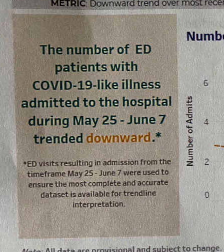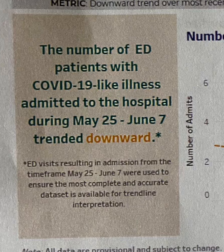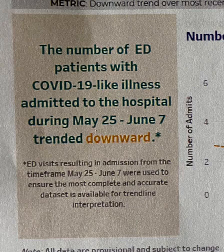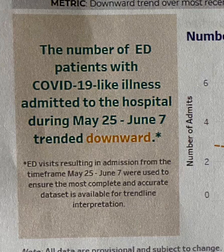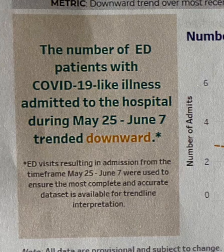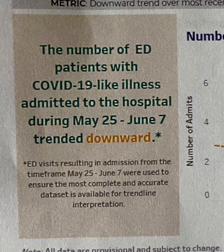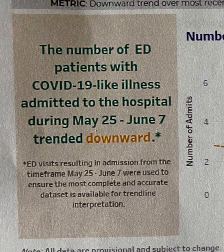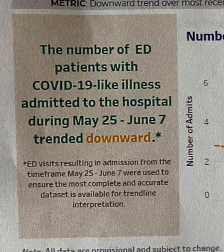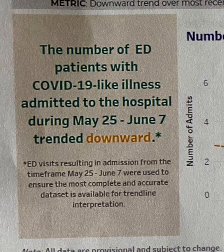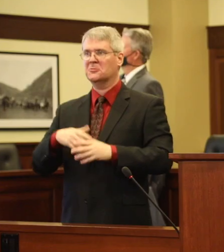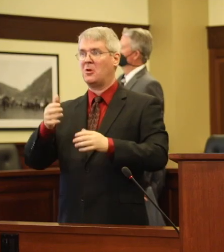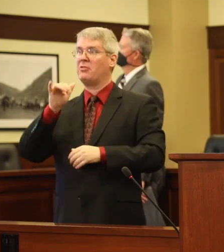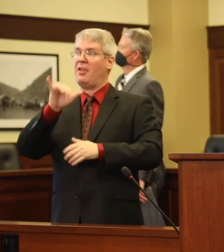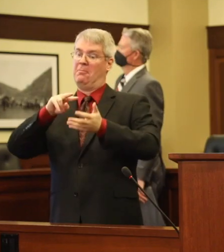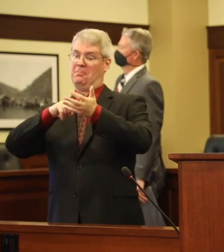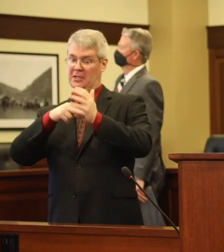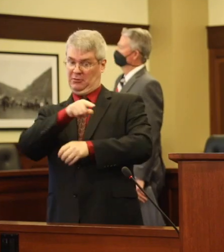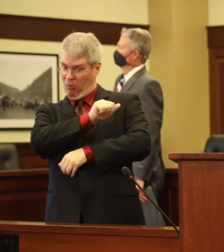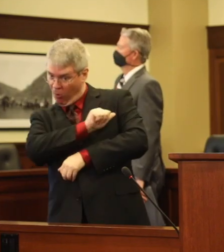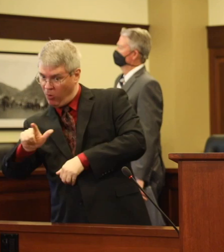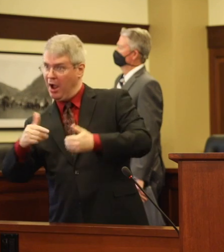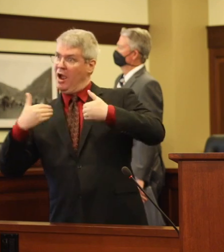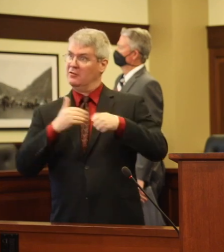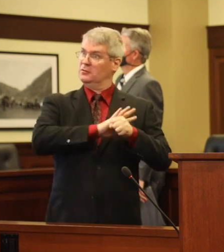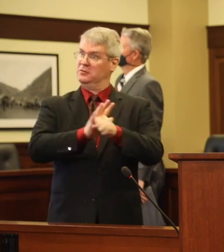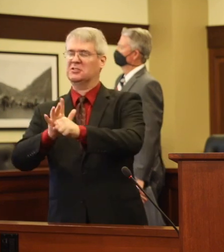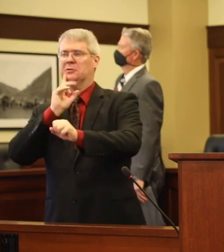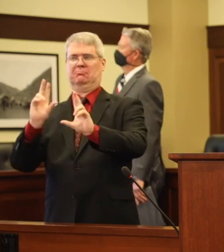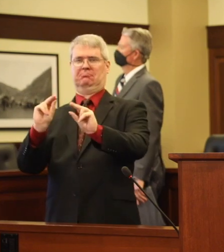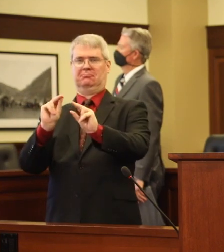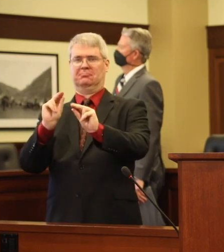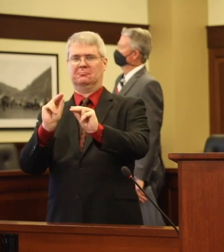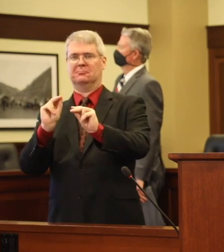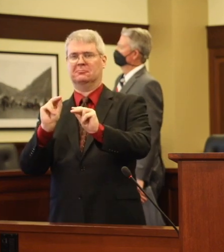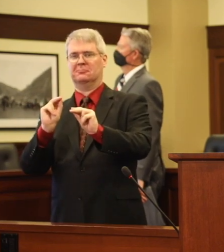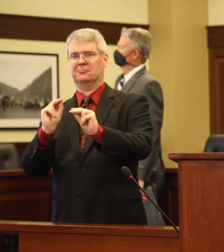But we know that influenza, for example, is decreasing throughout the state, other respiratory viruses are decreasing.